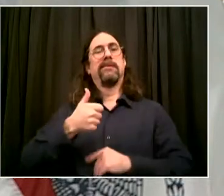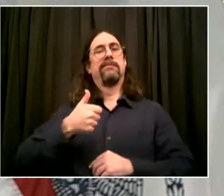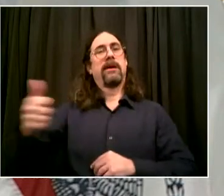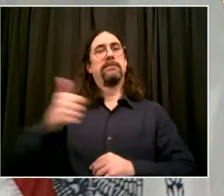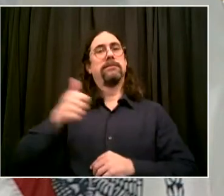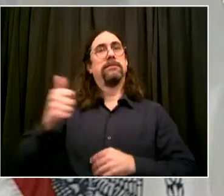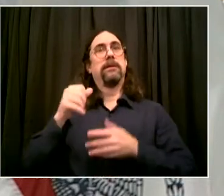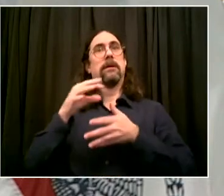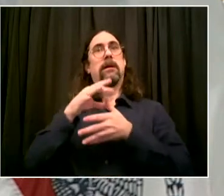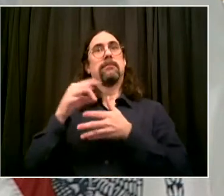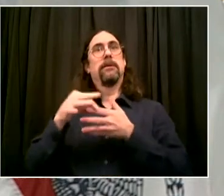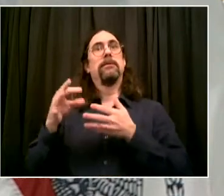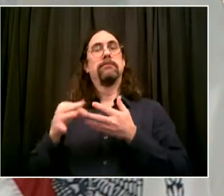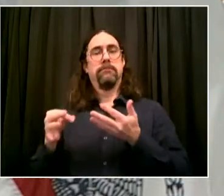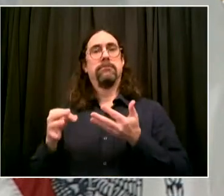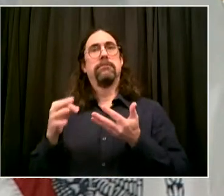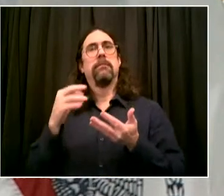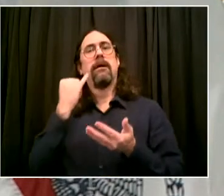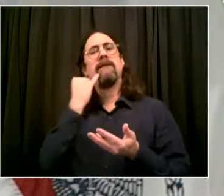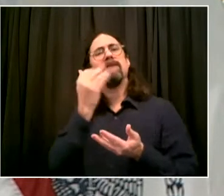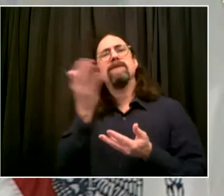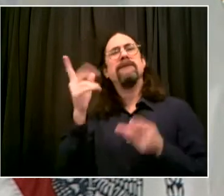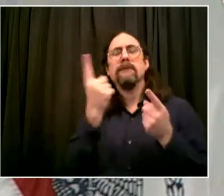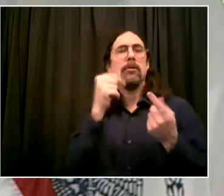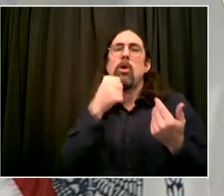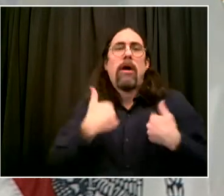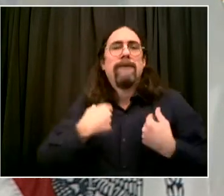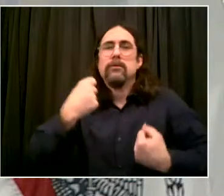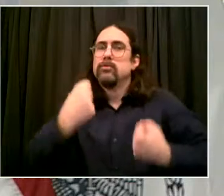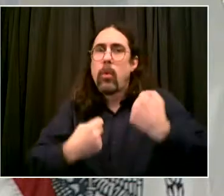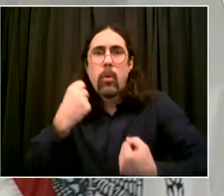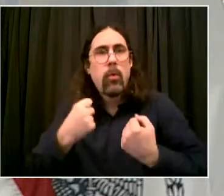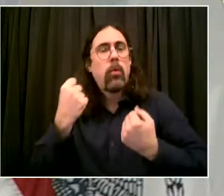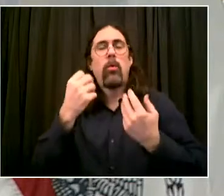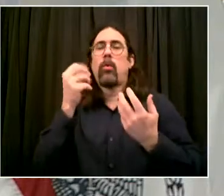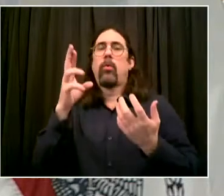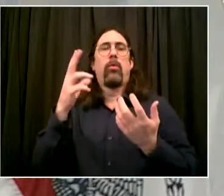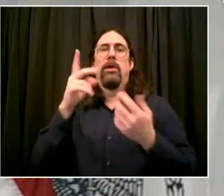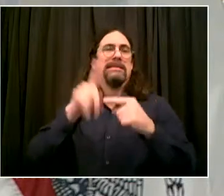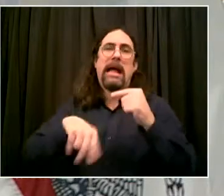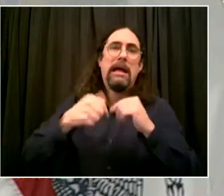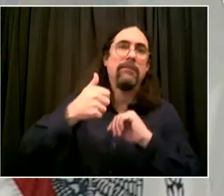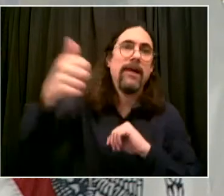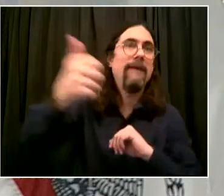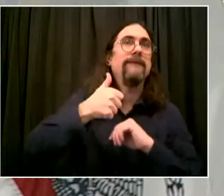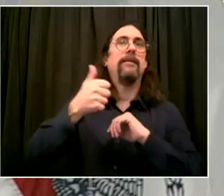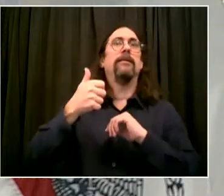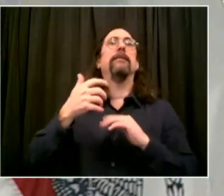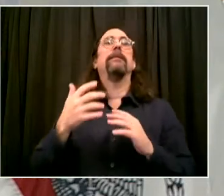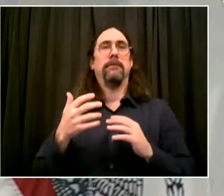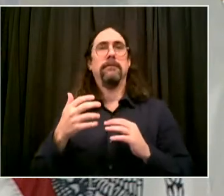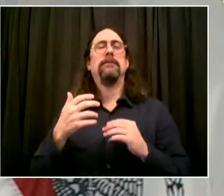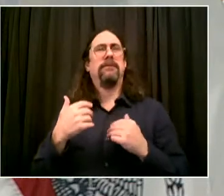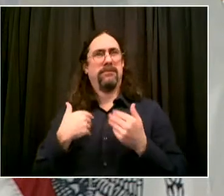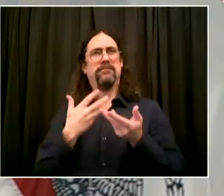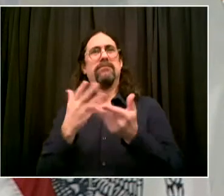CAN GET AROUND WE ANNOUNCE DIFFERENT TRANSPORTATION OPTIONS TO HELP ETHETHETM G THE VACCINATIONS. FOR SENIORS WHO DIDN'T HAVE THEIR OWN TRANSPORTATION I THINK THAT'S